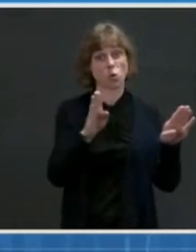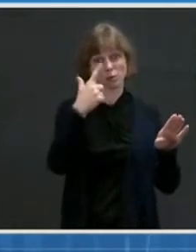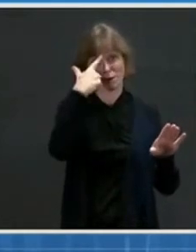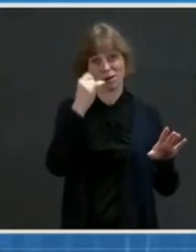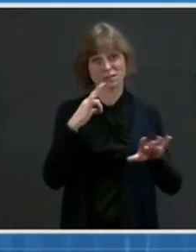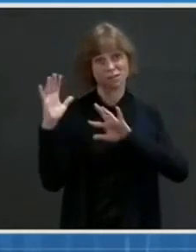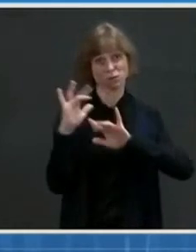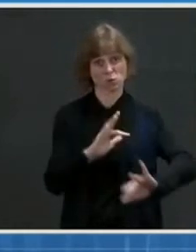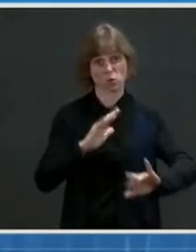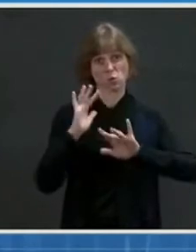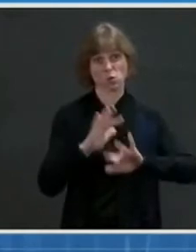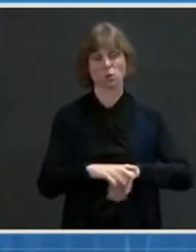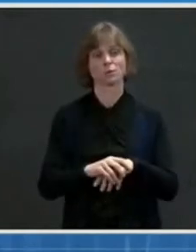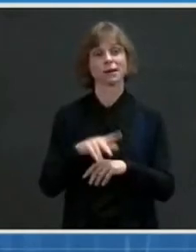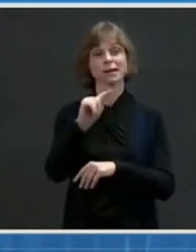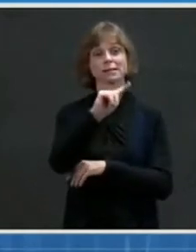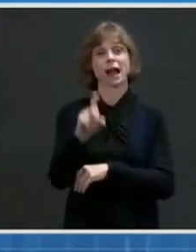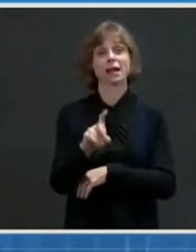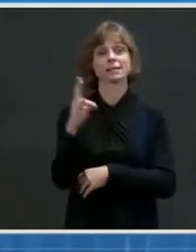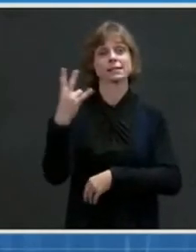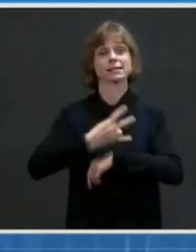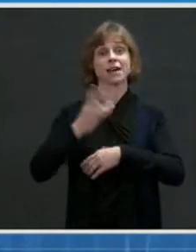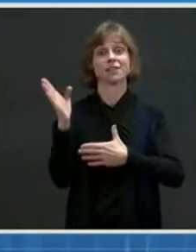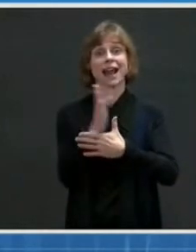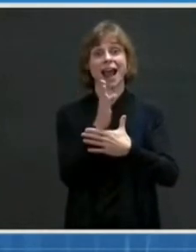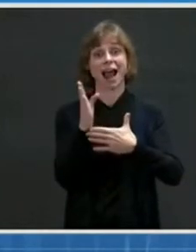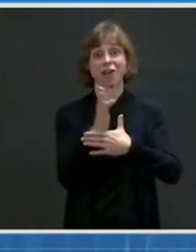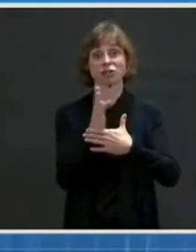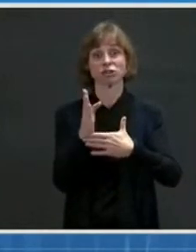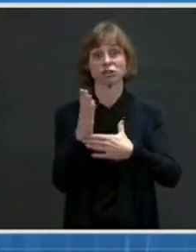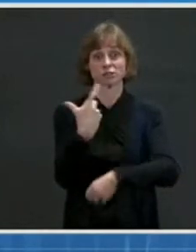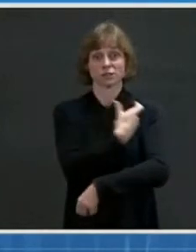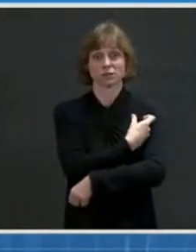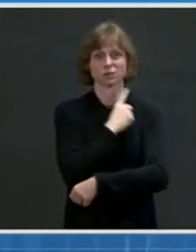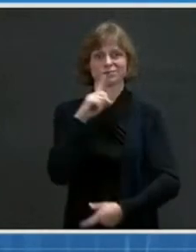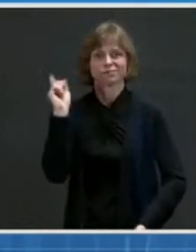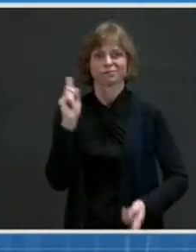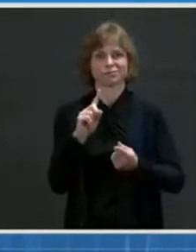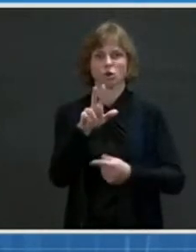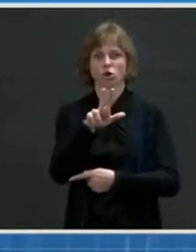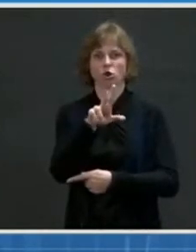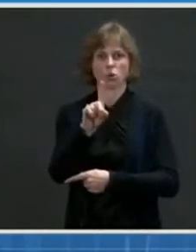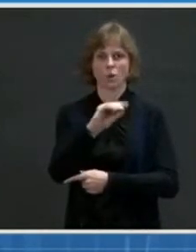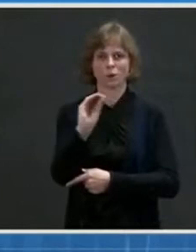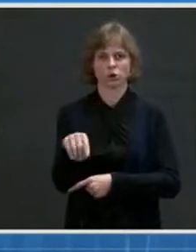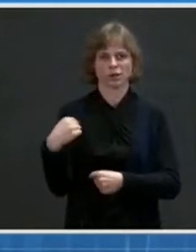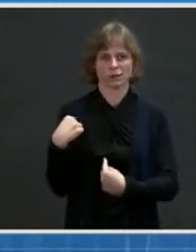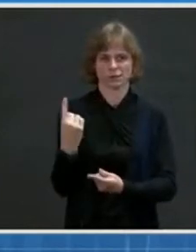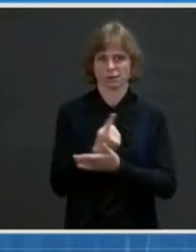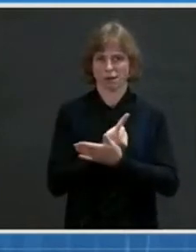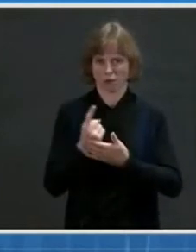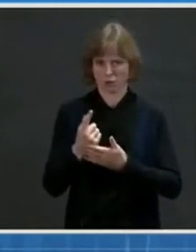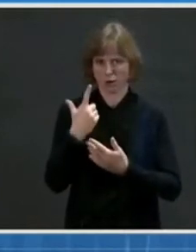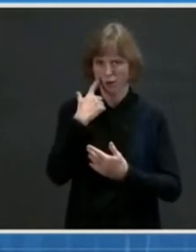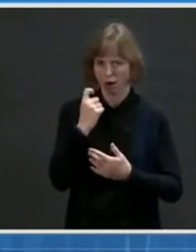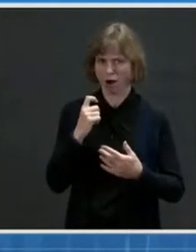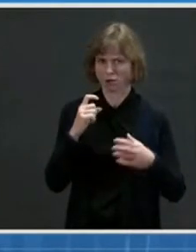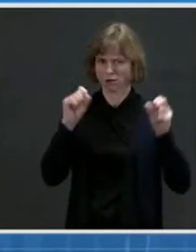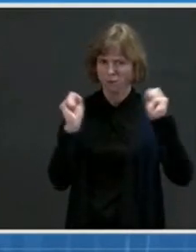SITES CLOSE FROM THE STORM'S